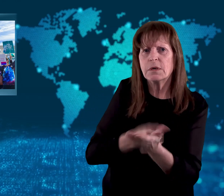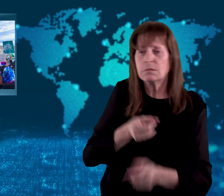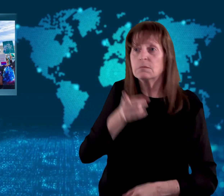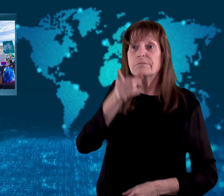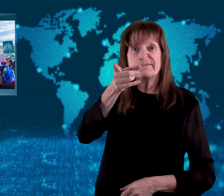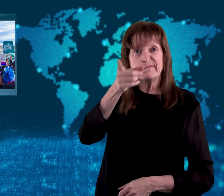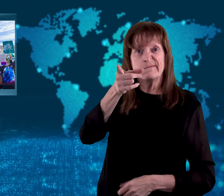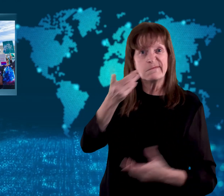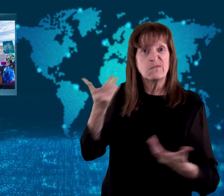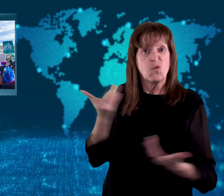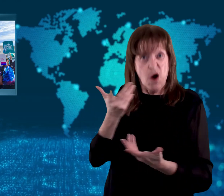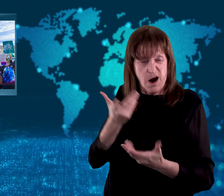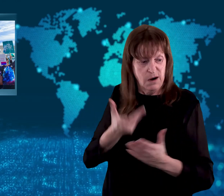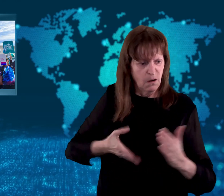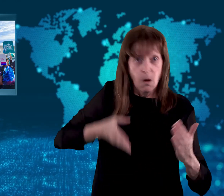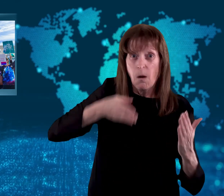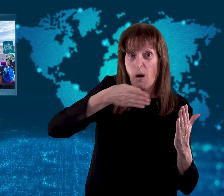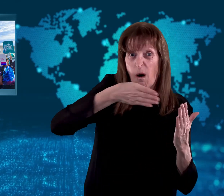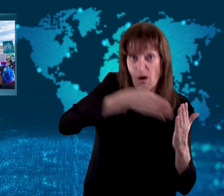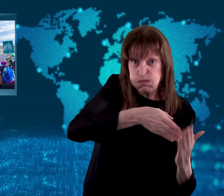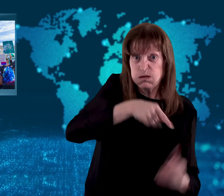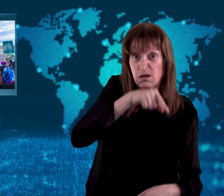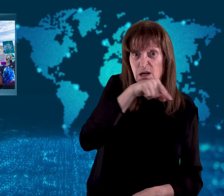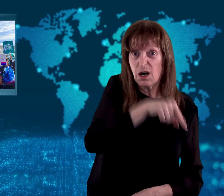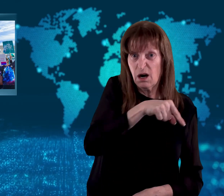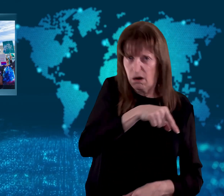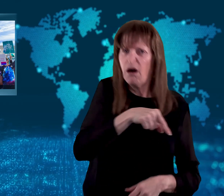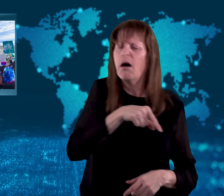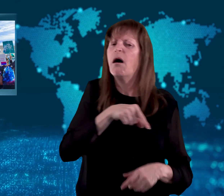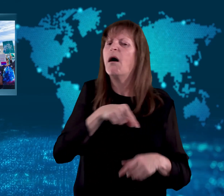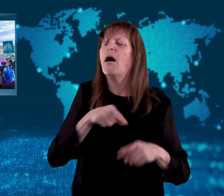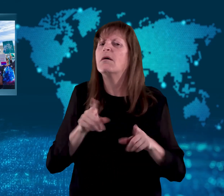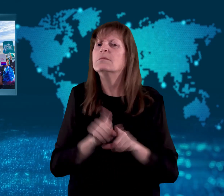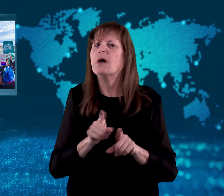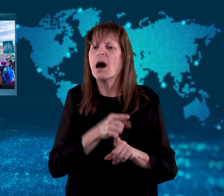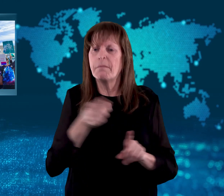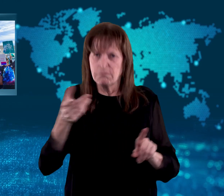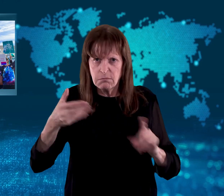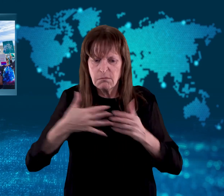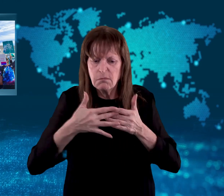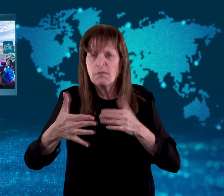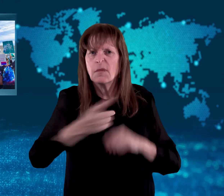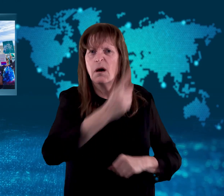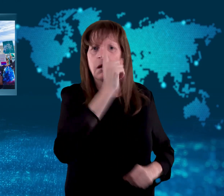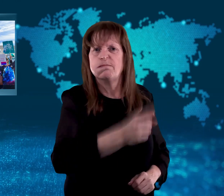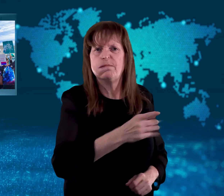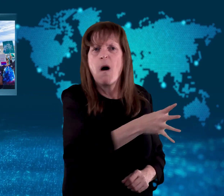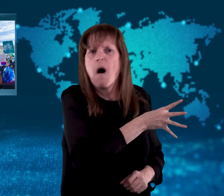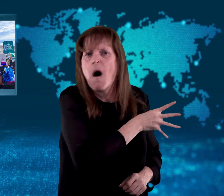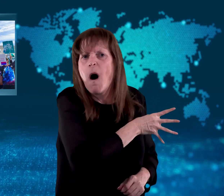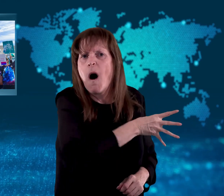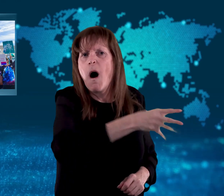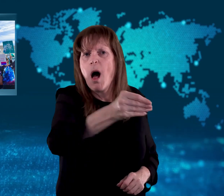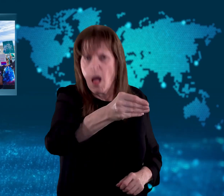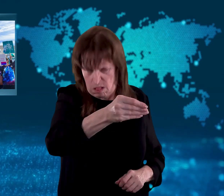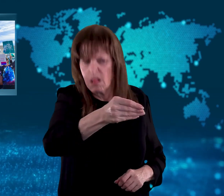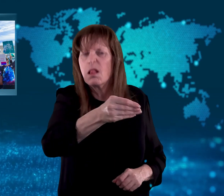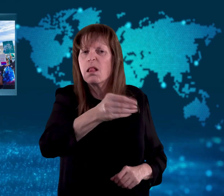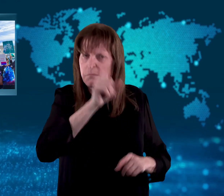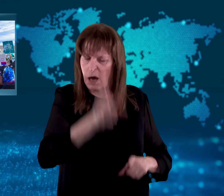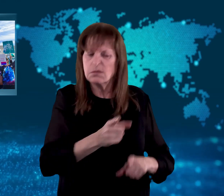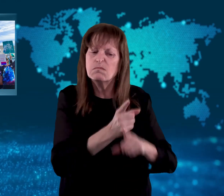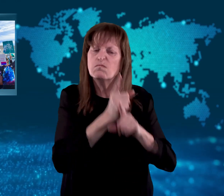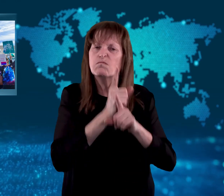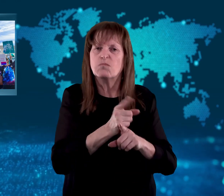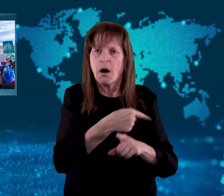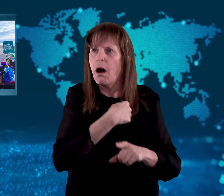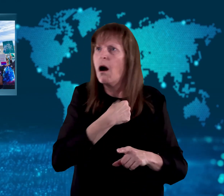Smith and her supporters argue that a ruling against her would force